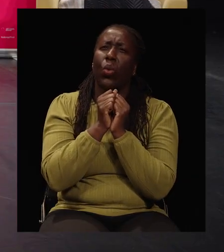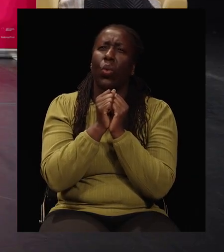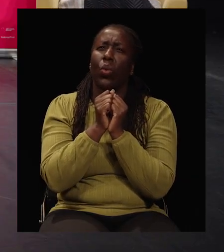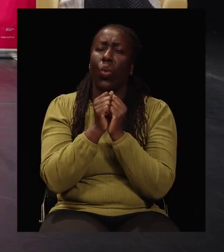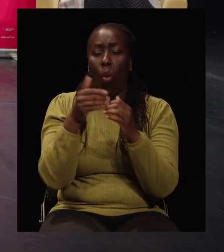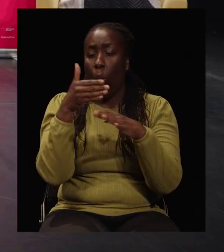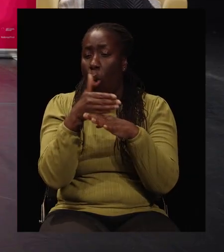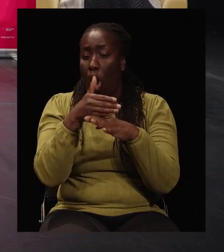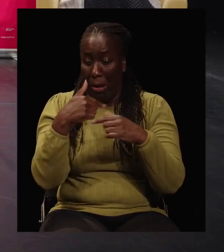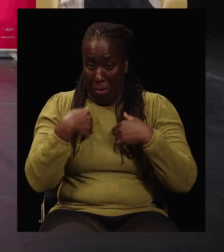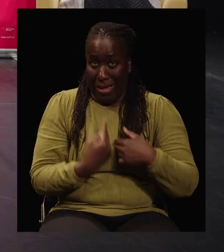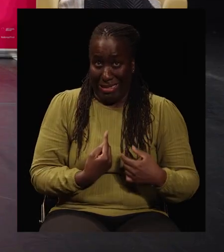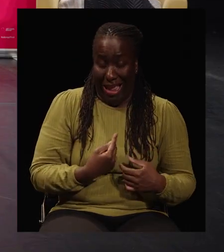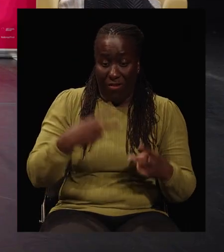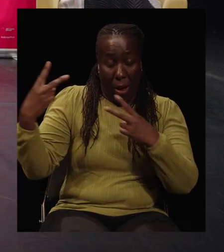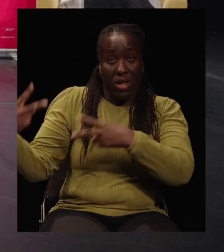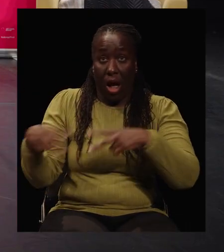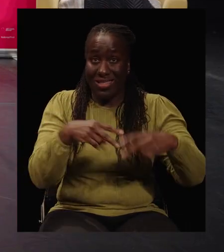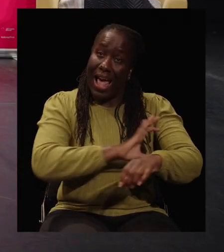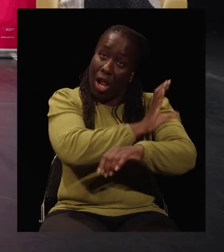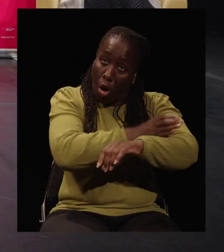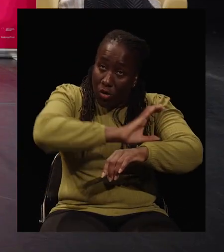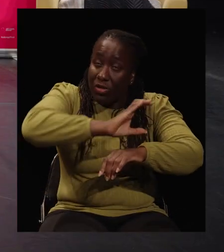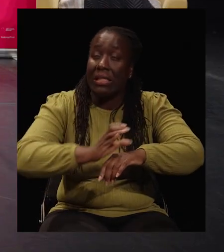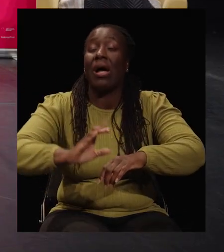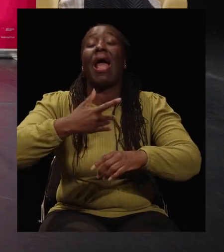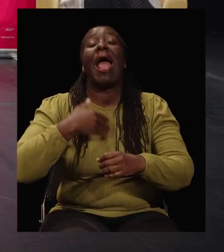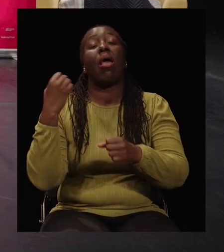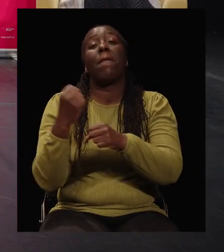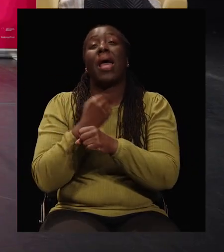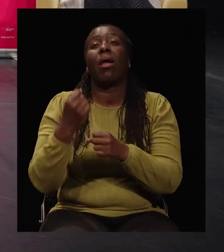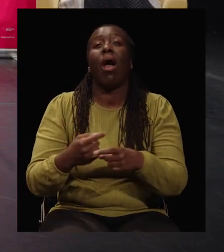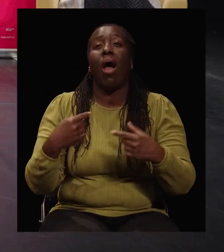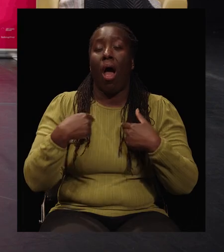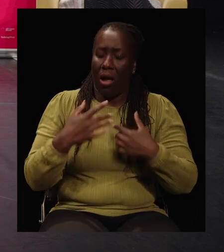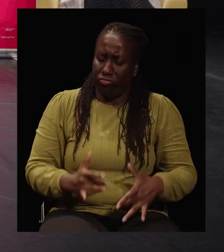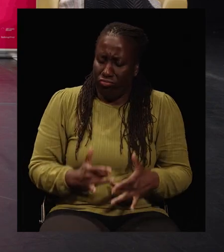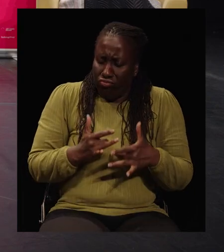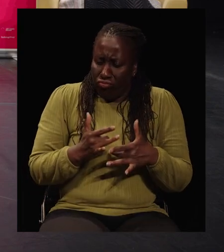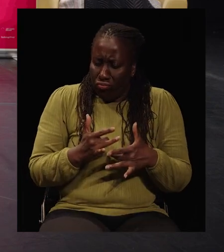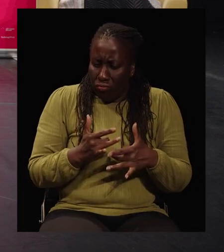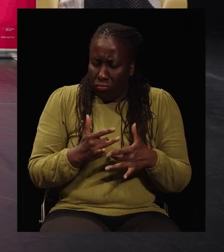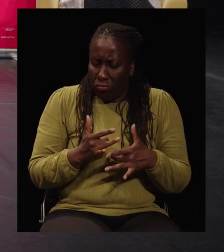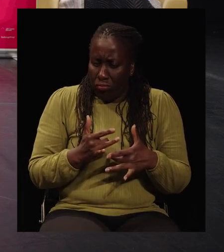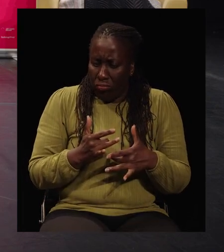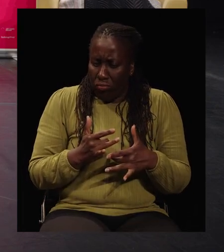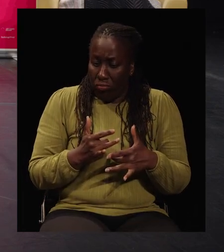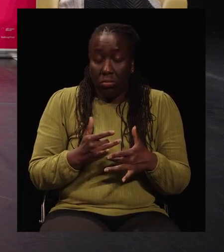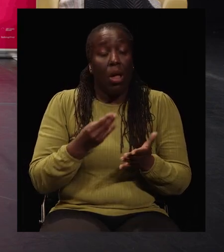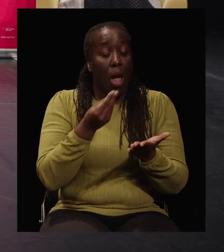as a dancer, and choreographer, and a maker, I feel like money has,